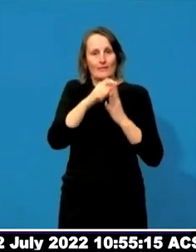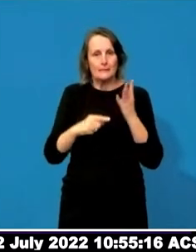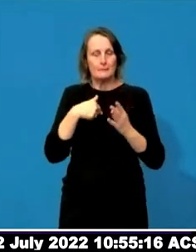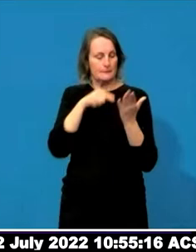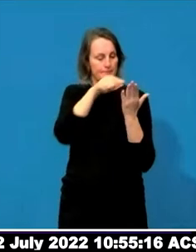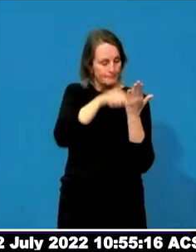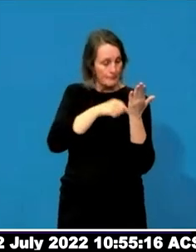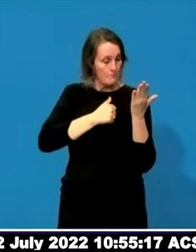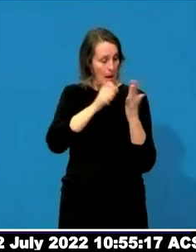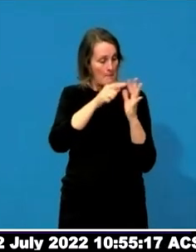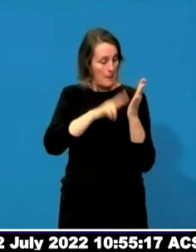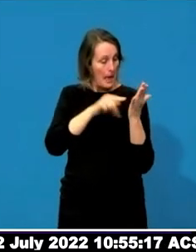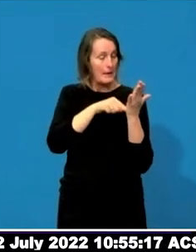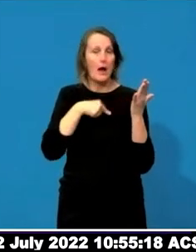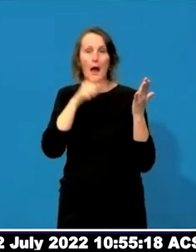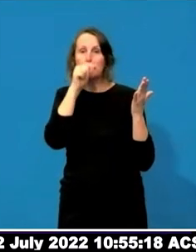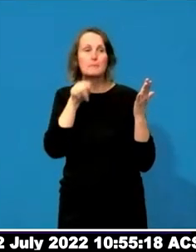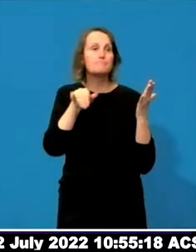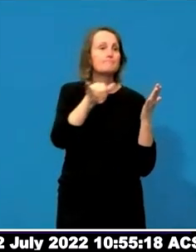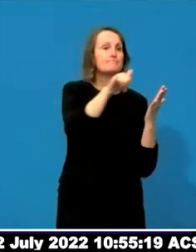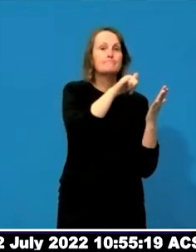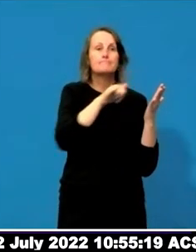It's a model, and I think particularly in places